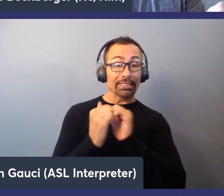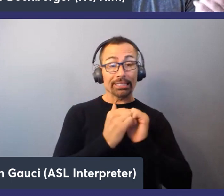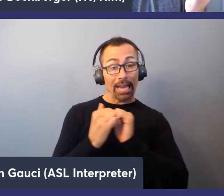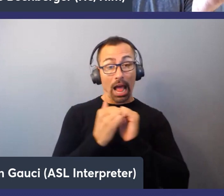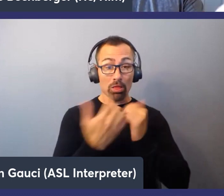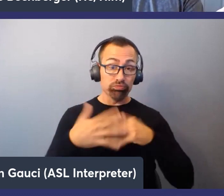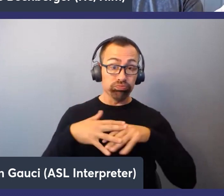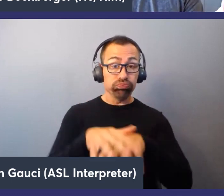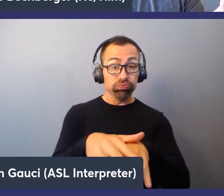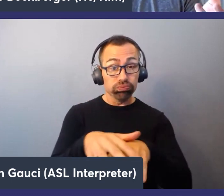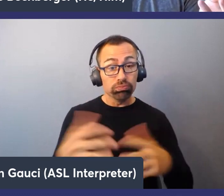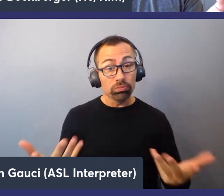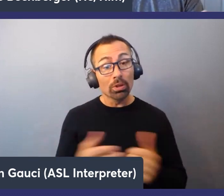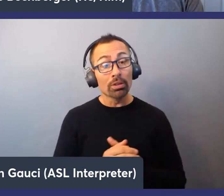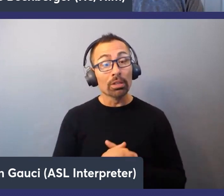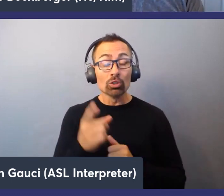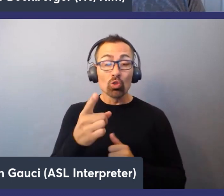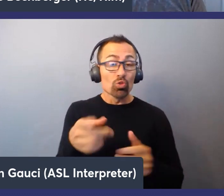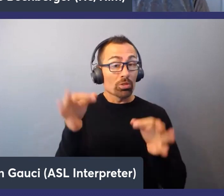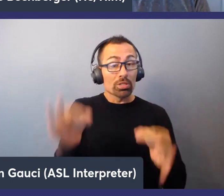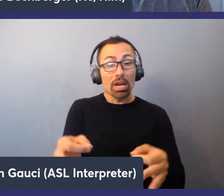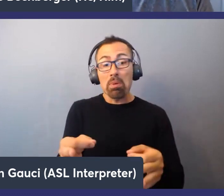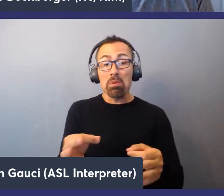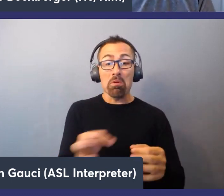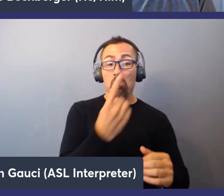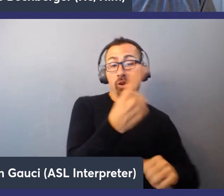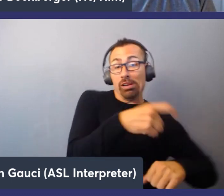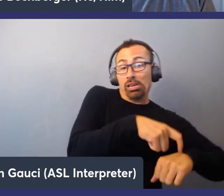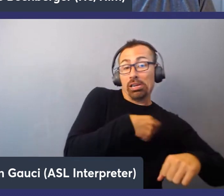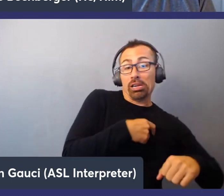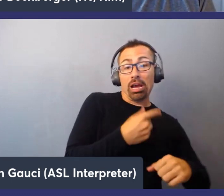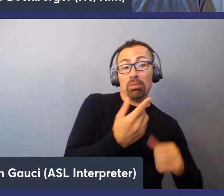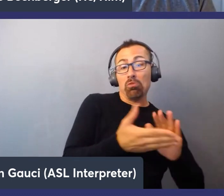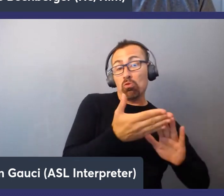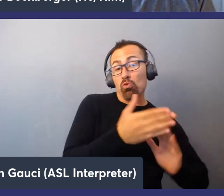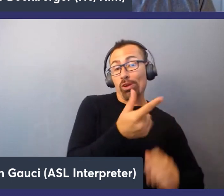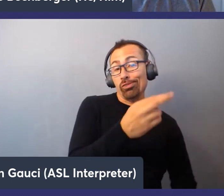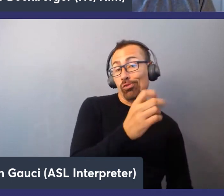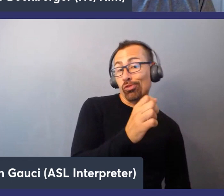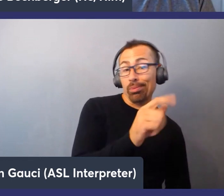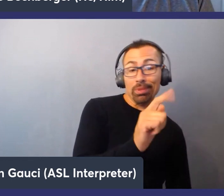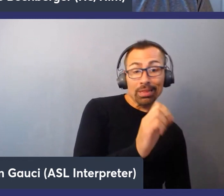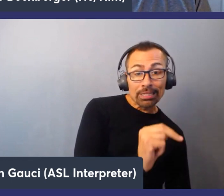one time you can choose whether you wanna run Gremlin on it or you wanna run openCypher on it. This is great because